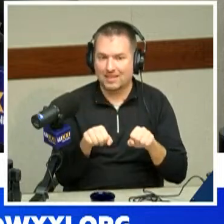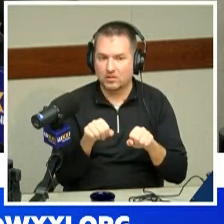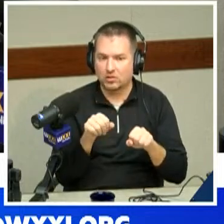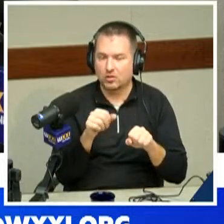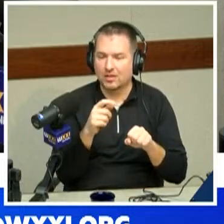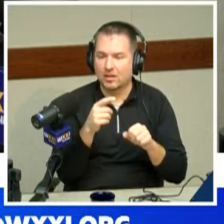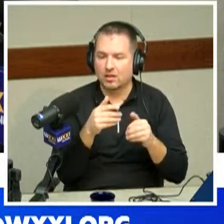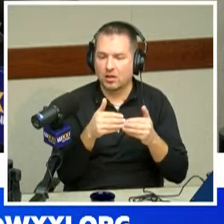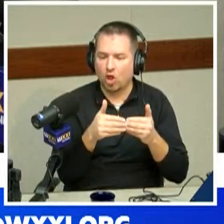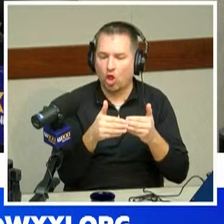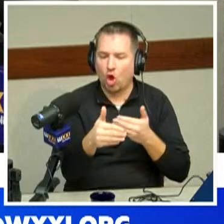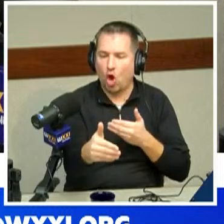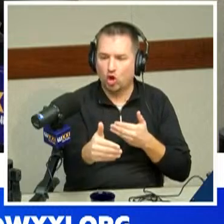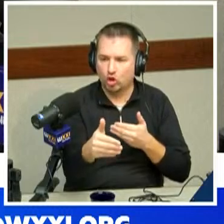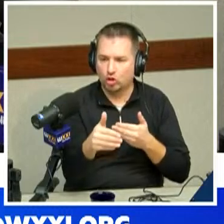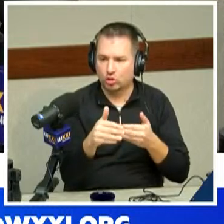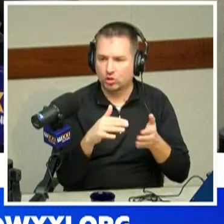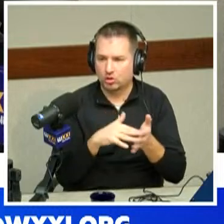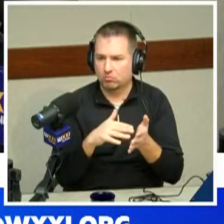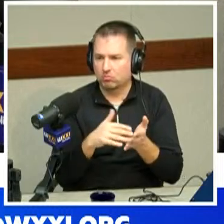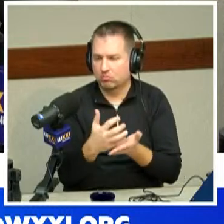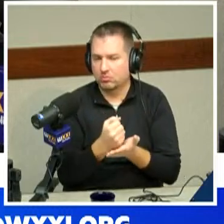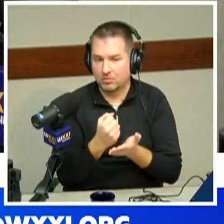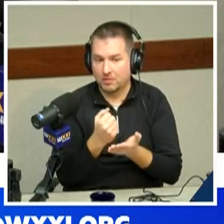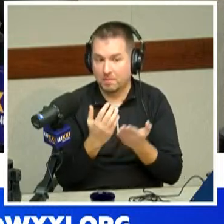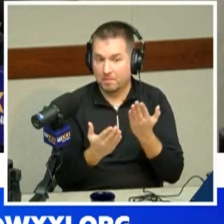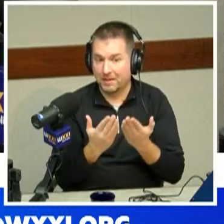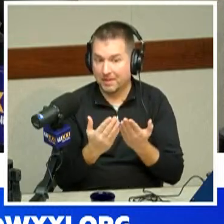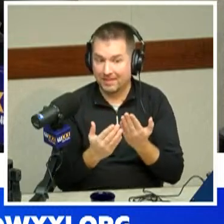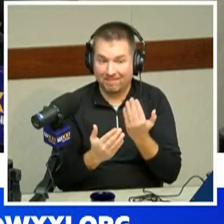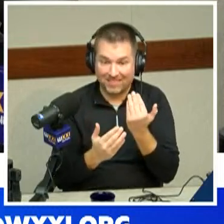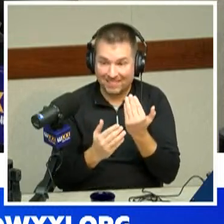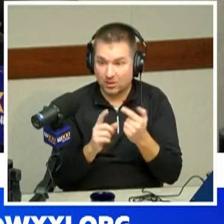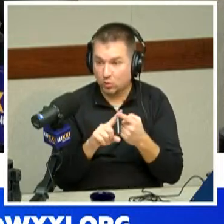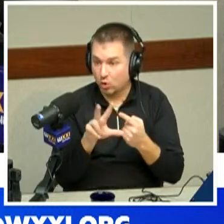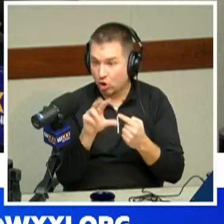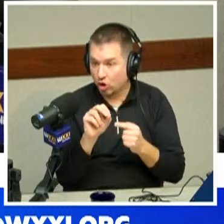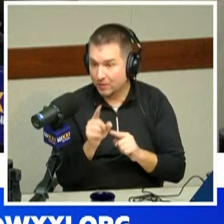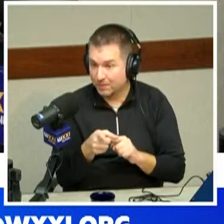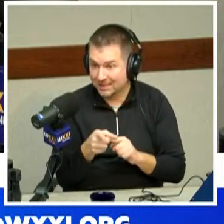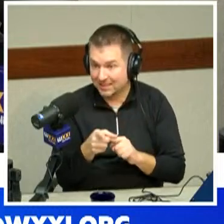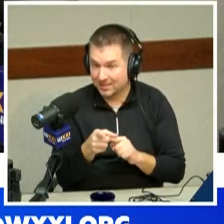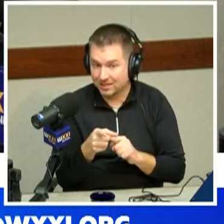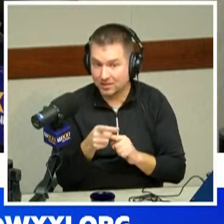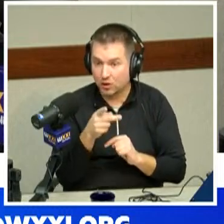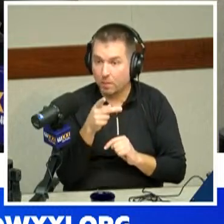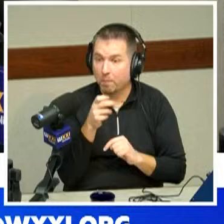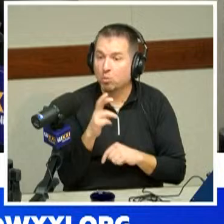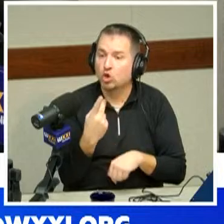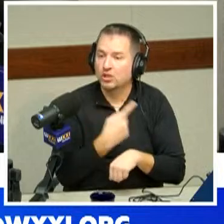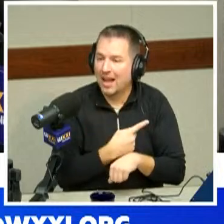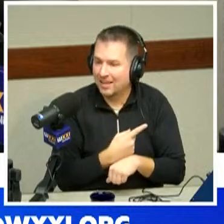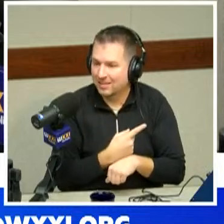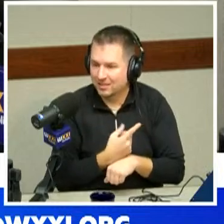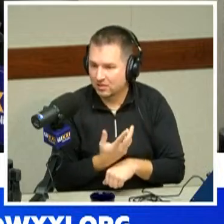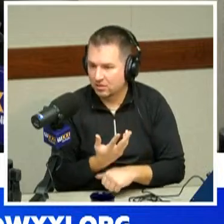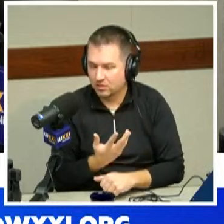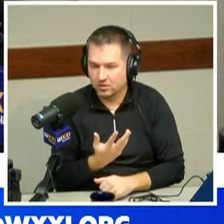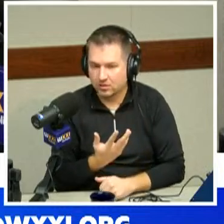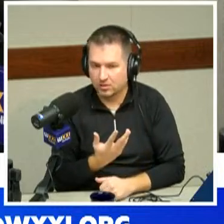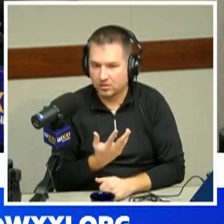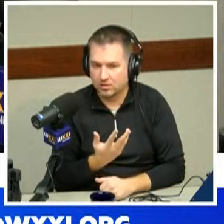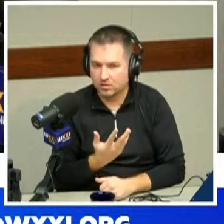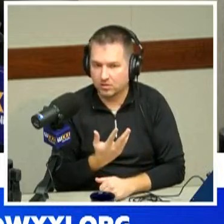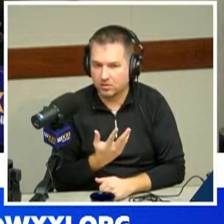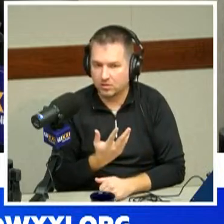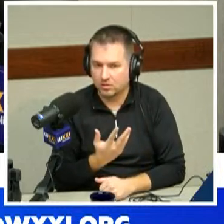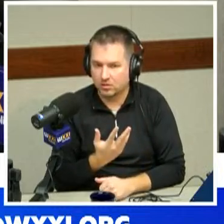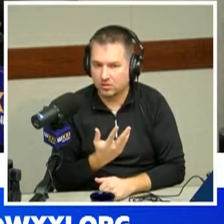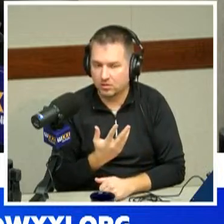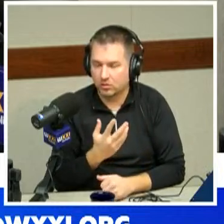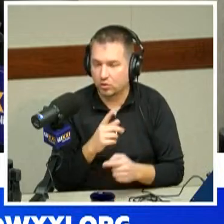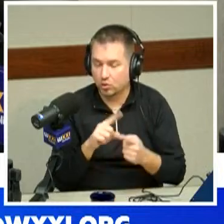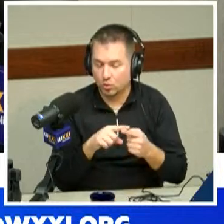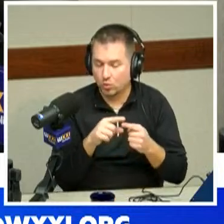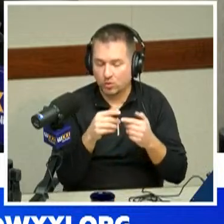longer session maybe uh 15 30 minutes uh per day you know to whatever number of days that the you